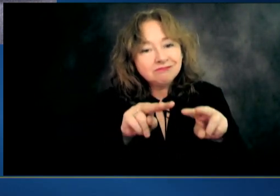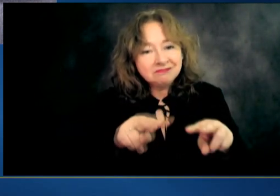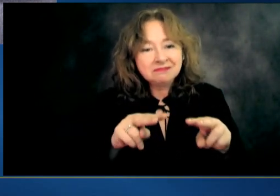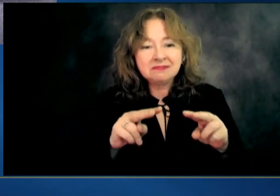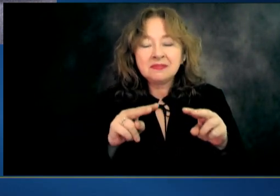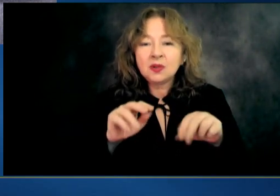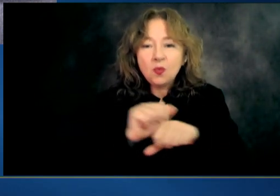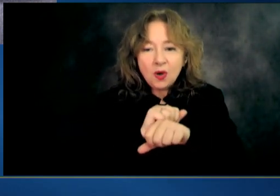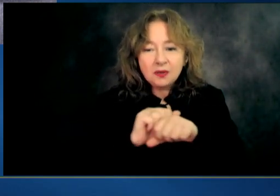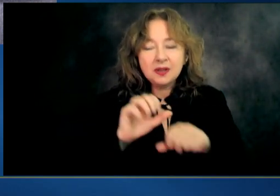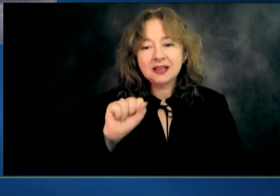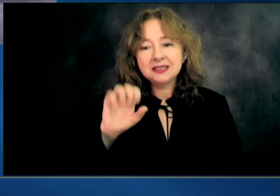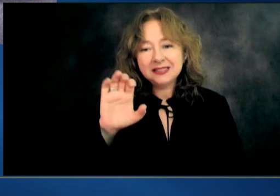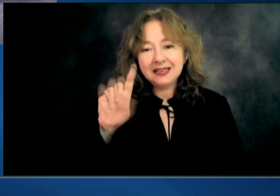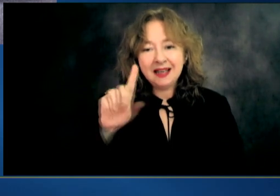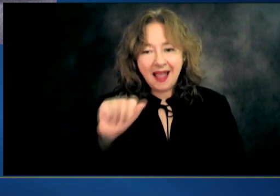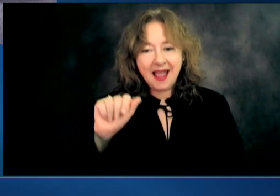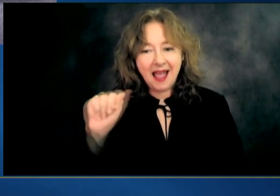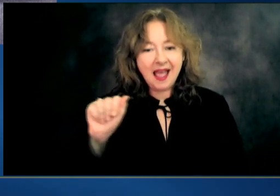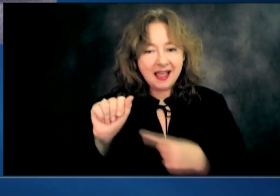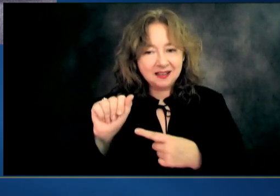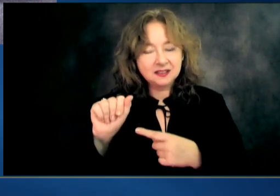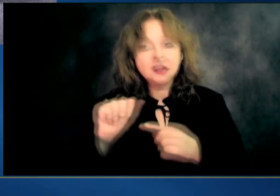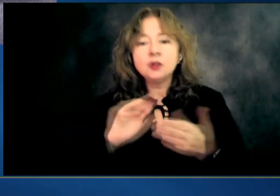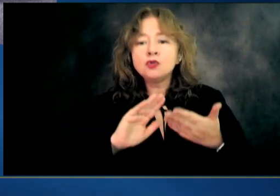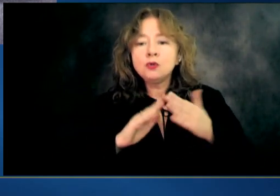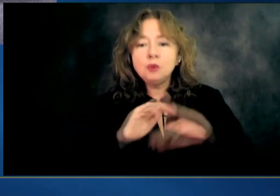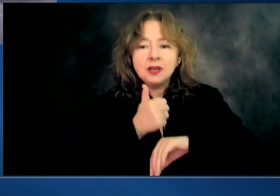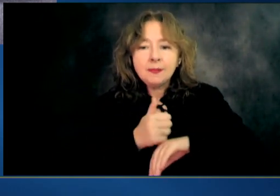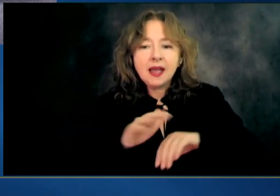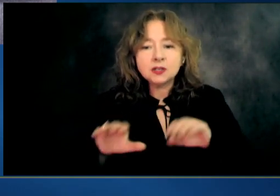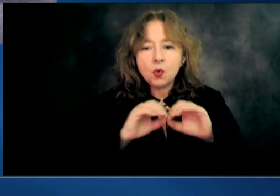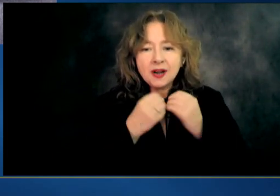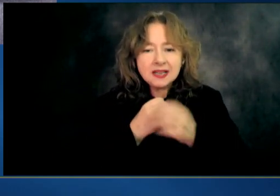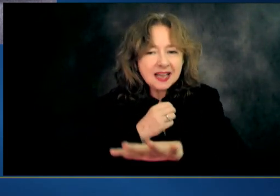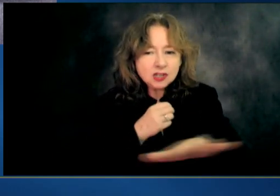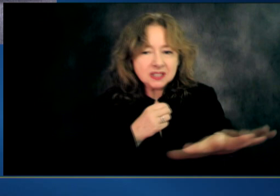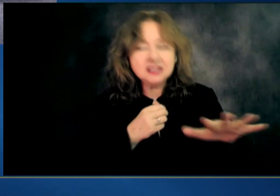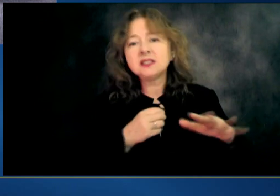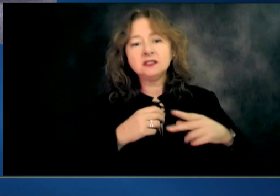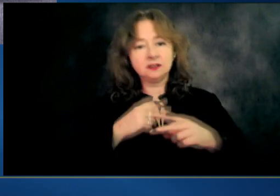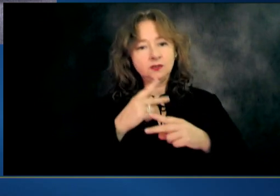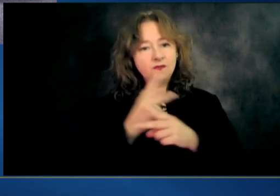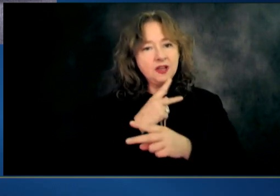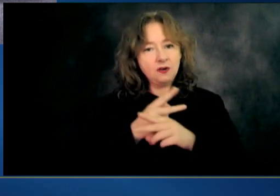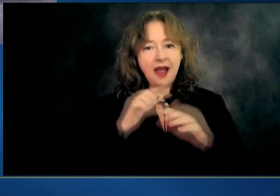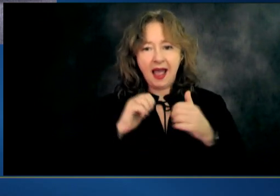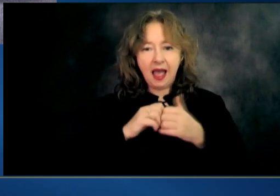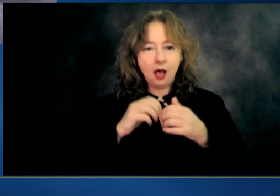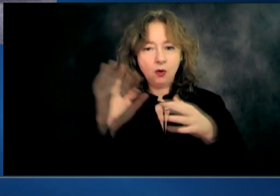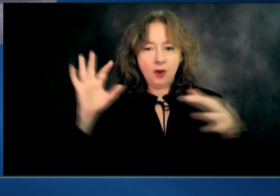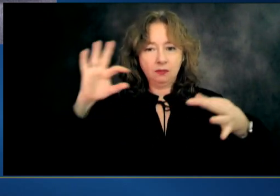of America, community-based organizations, to figure out how we improve access to care.